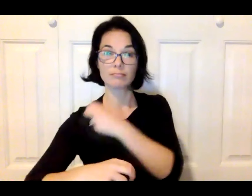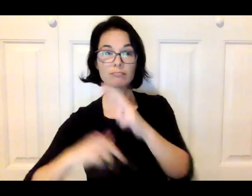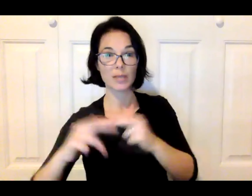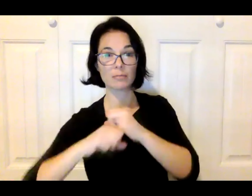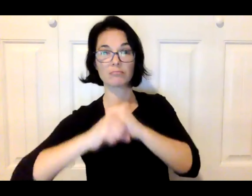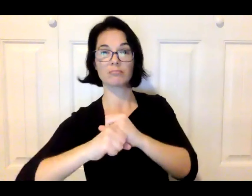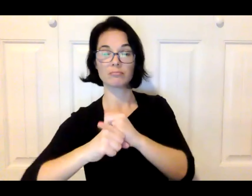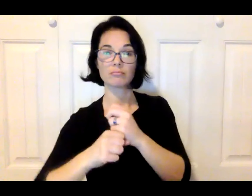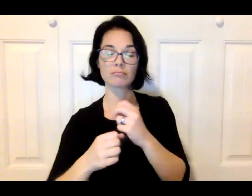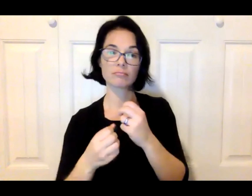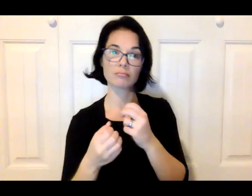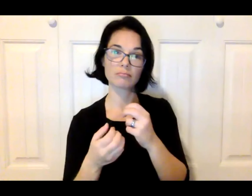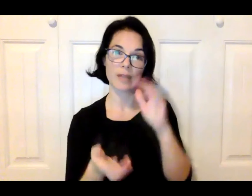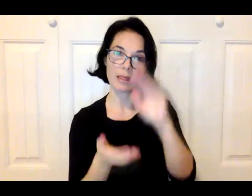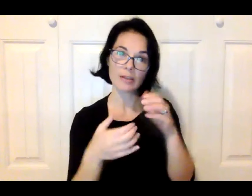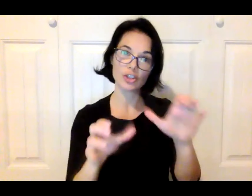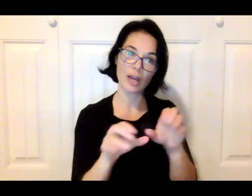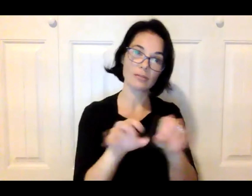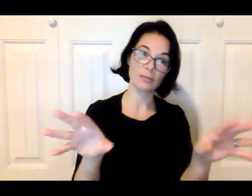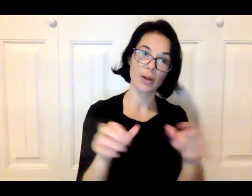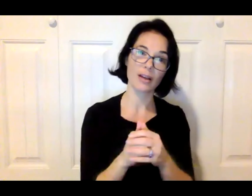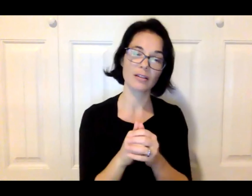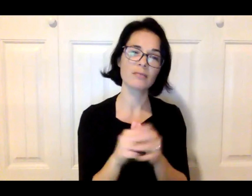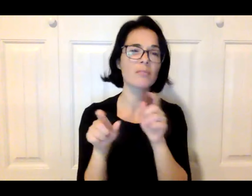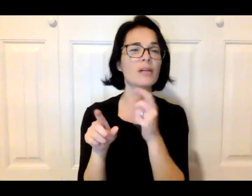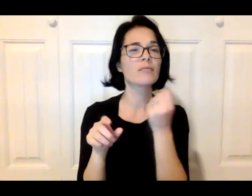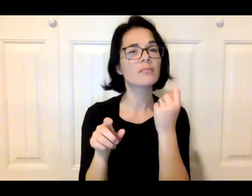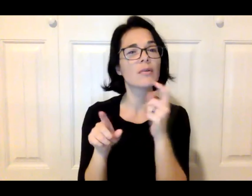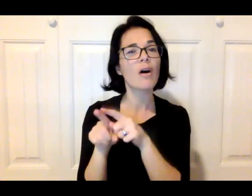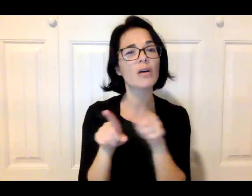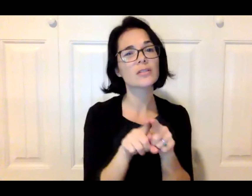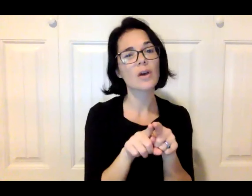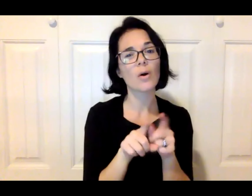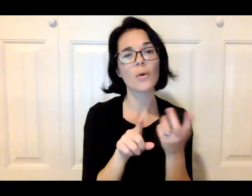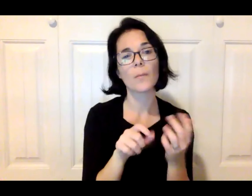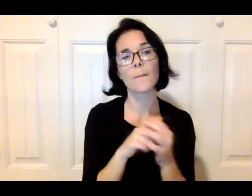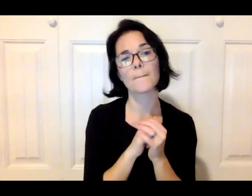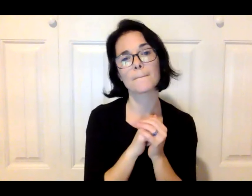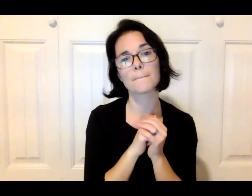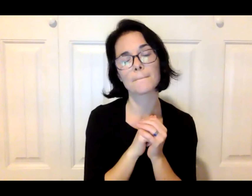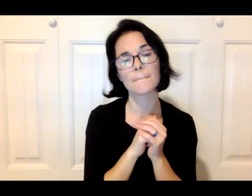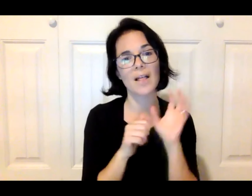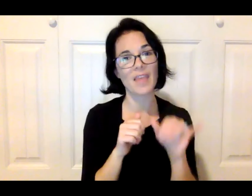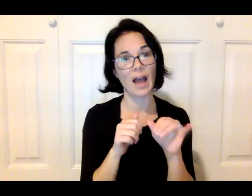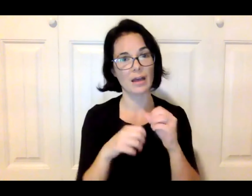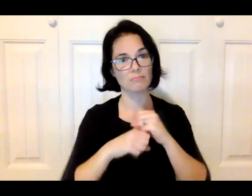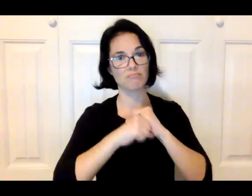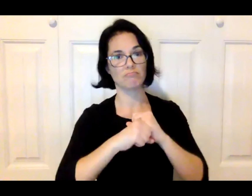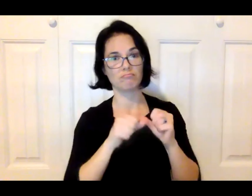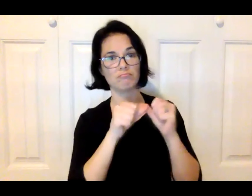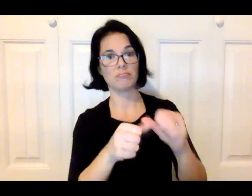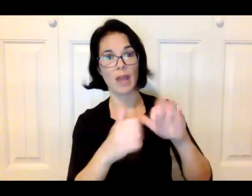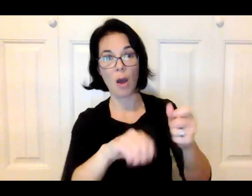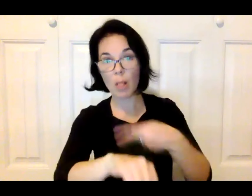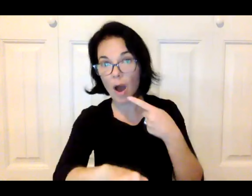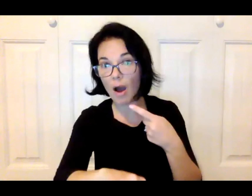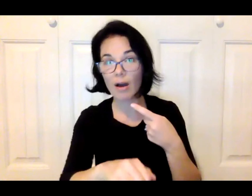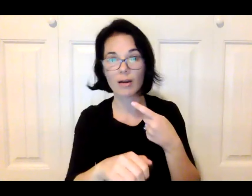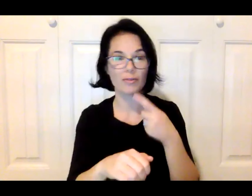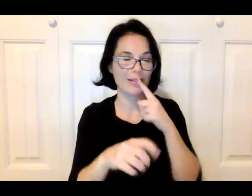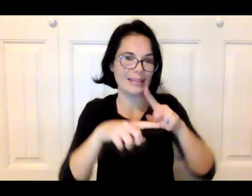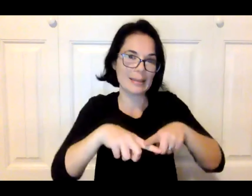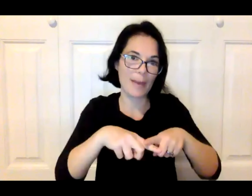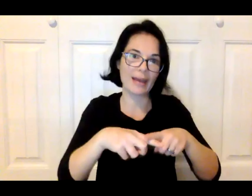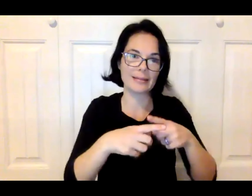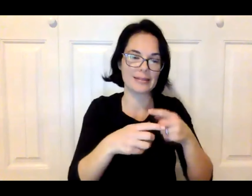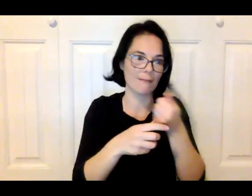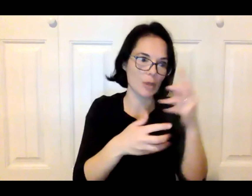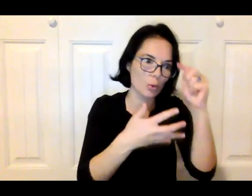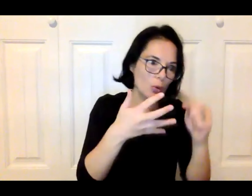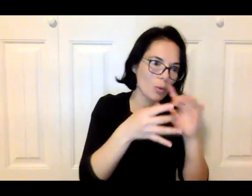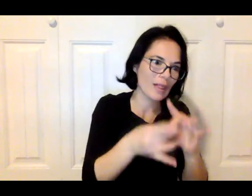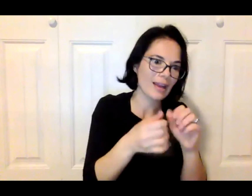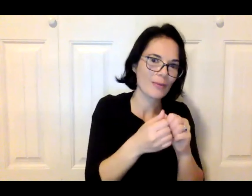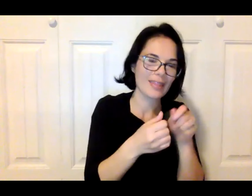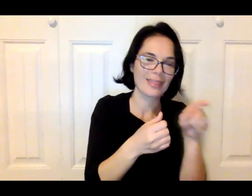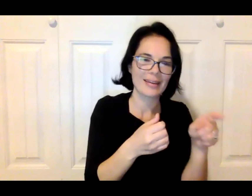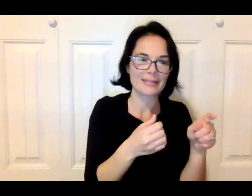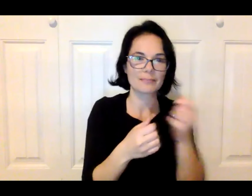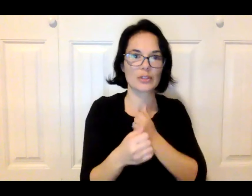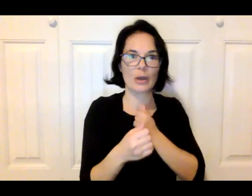Also these groups will get vaccinated sooner than the rest of the population because of higher need,